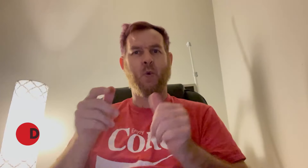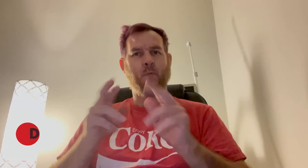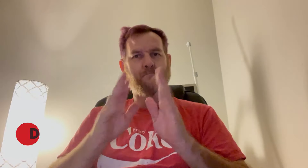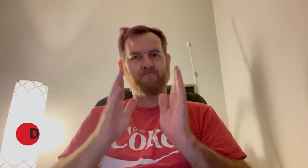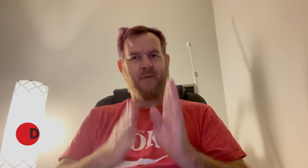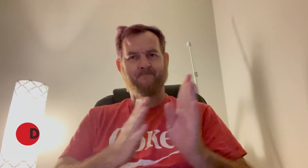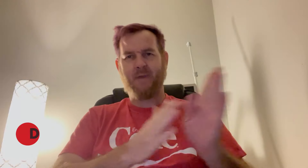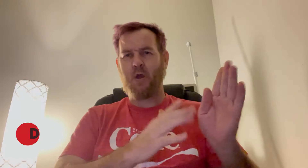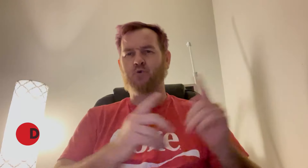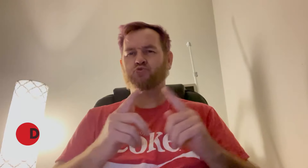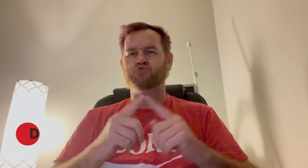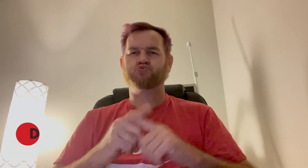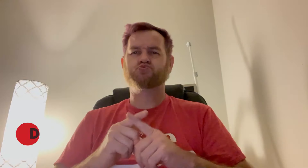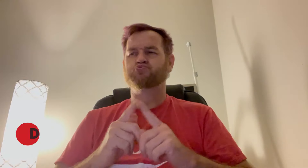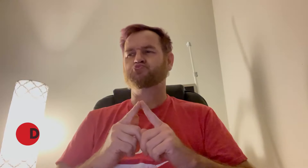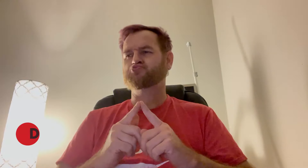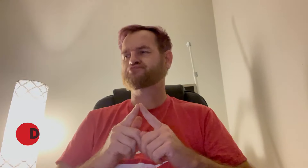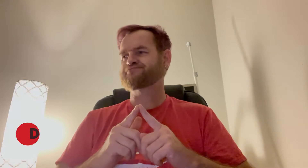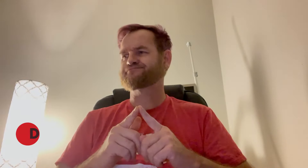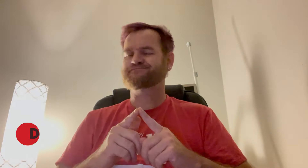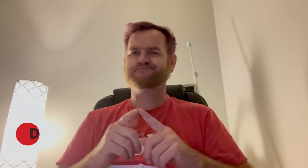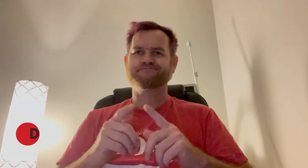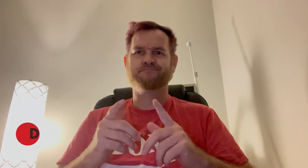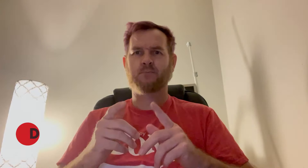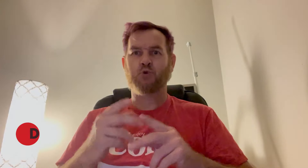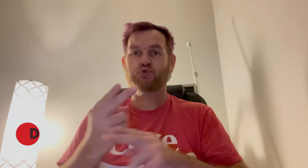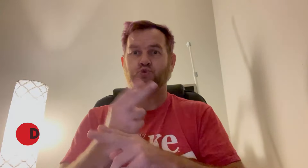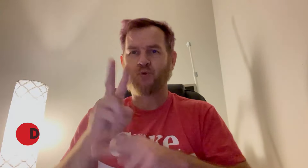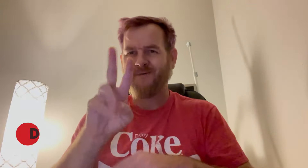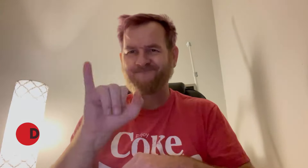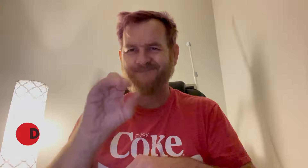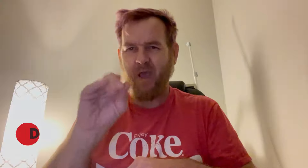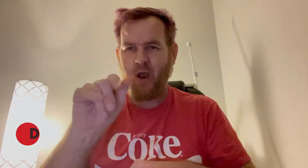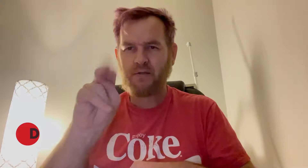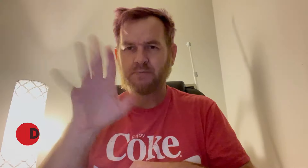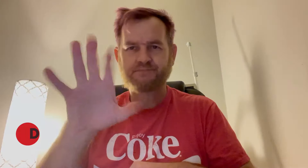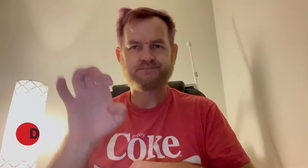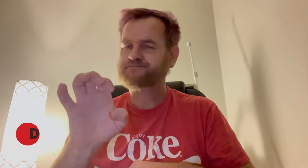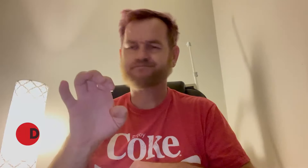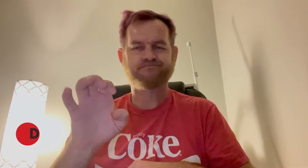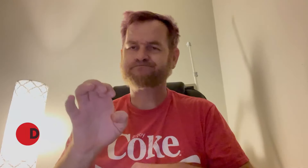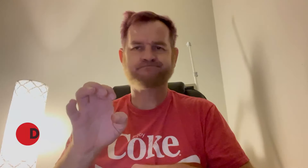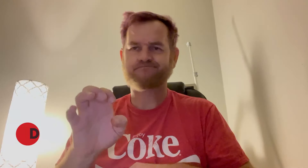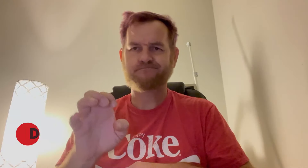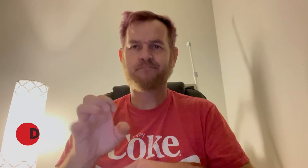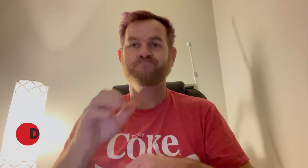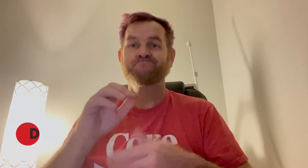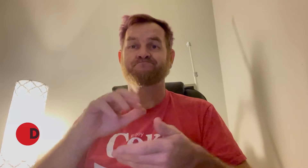prepared to use violence.